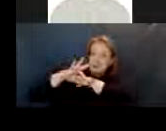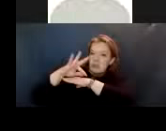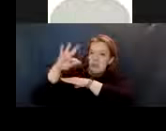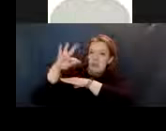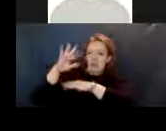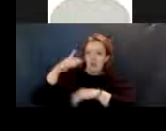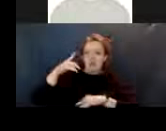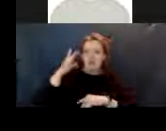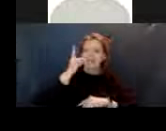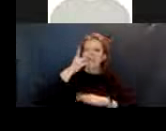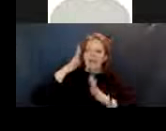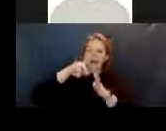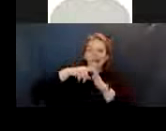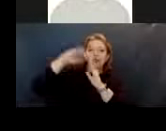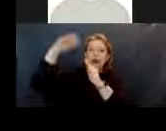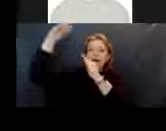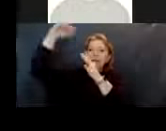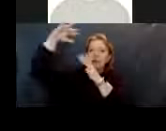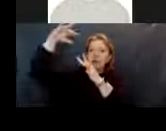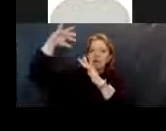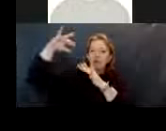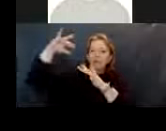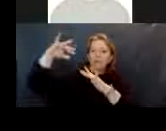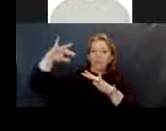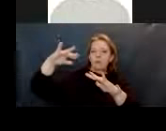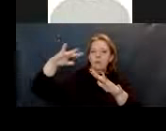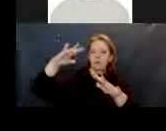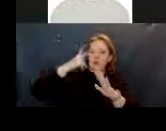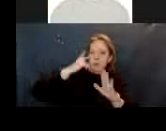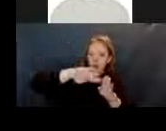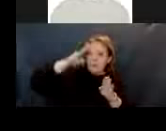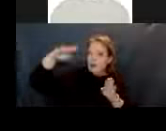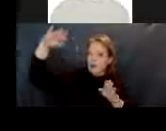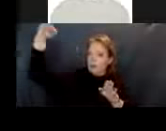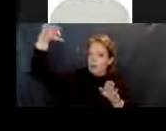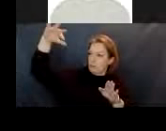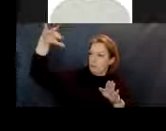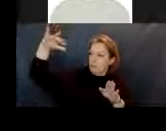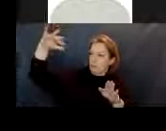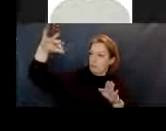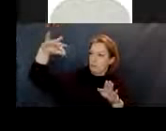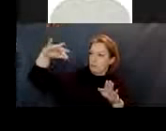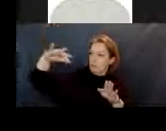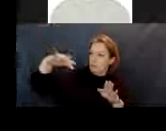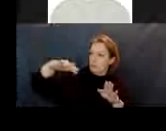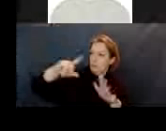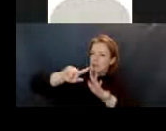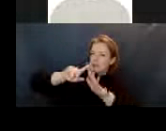down the half, and then the bottom of the most east facing hills, I saw what appeared